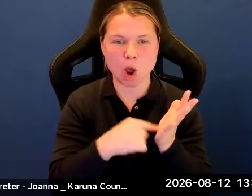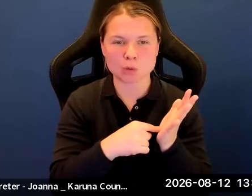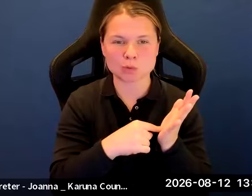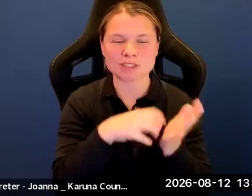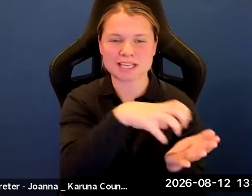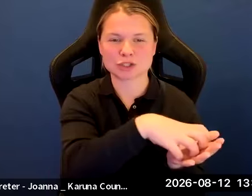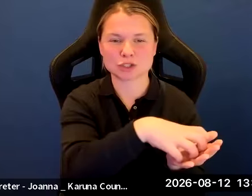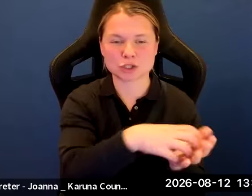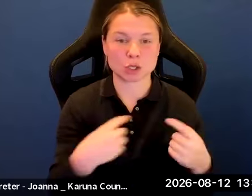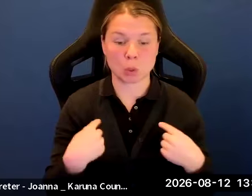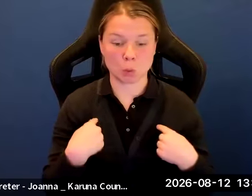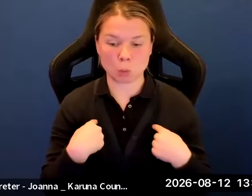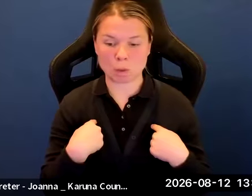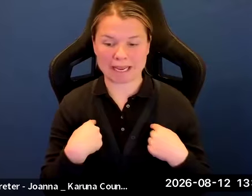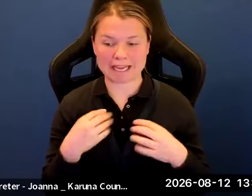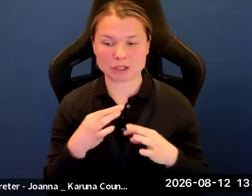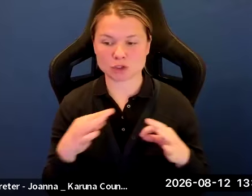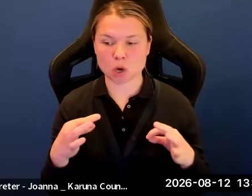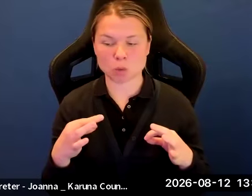expectations of full-time arrangements under a host